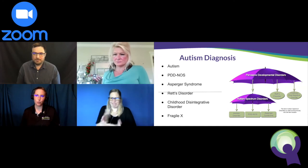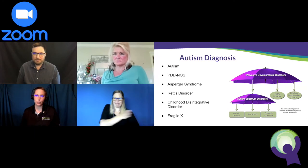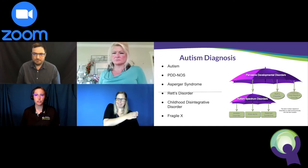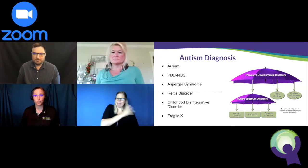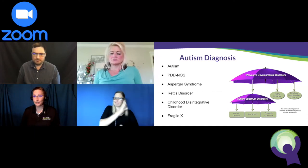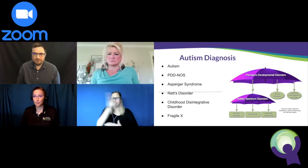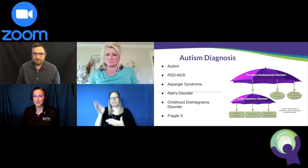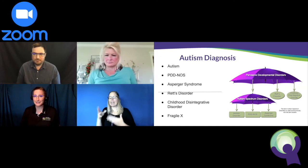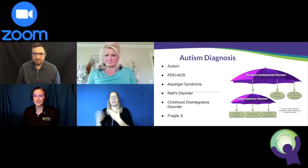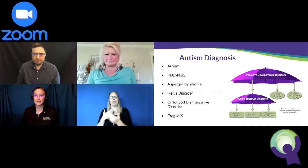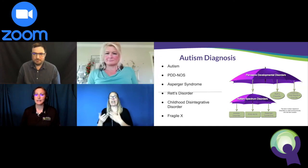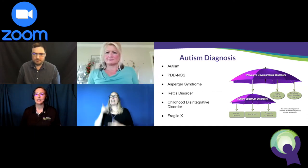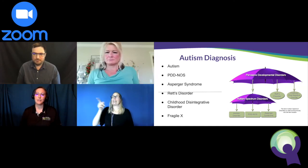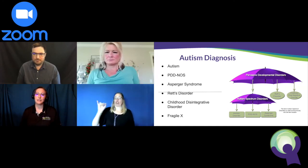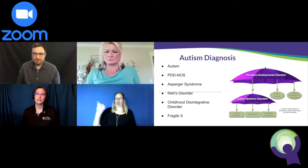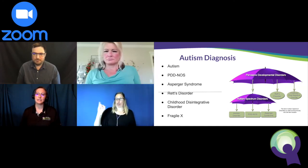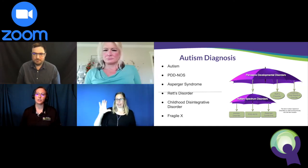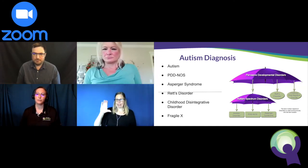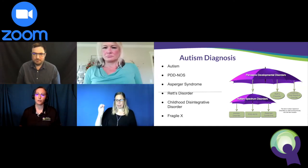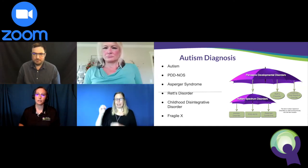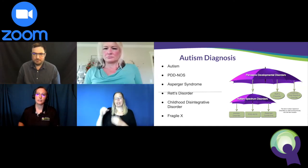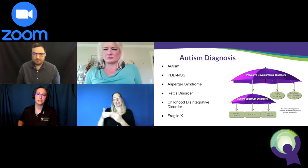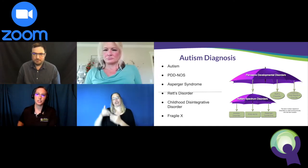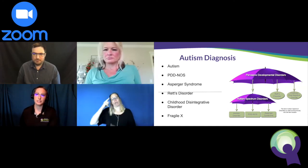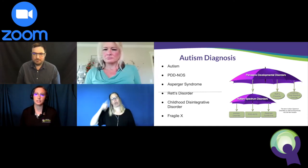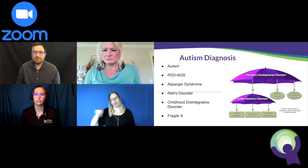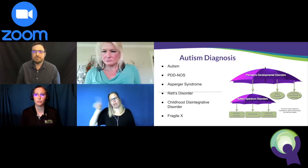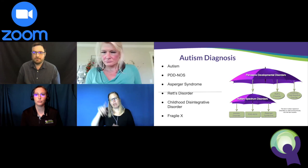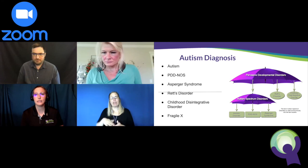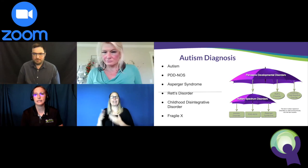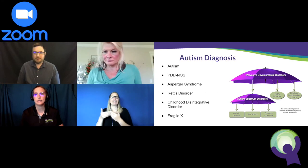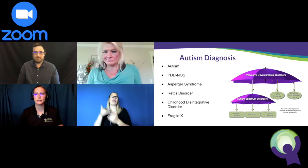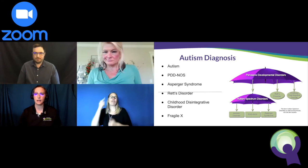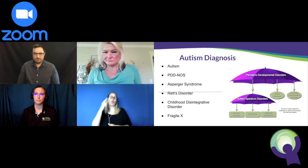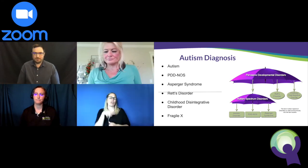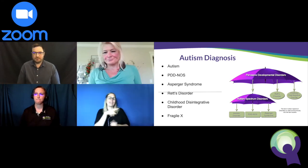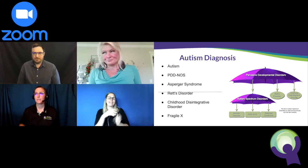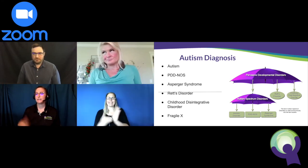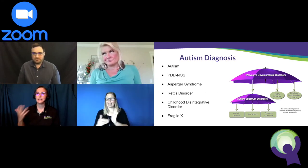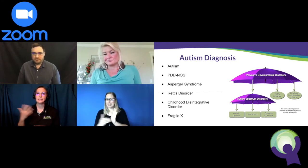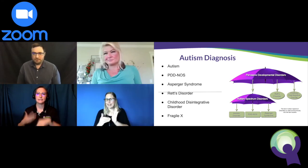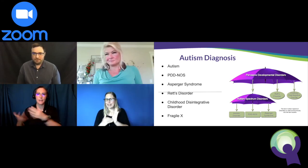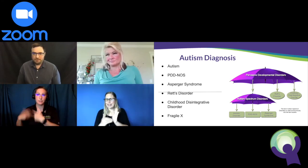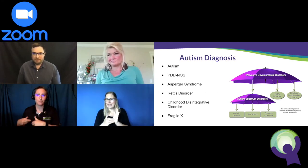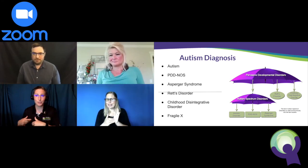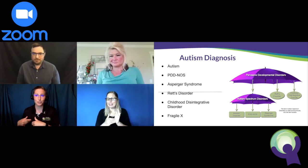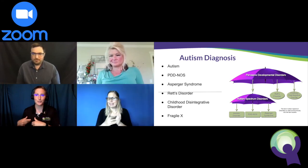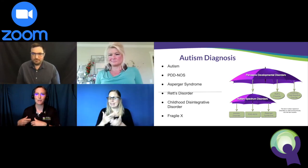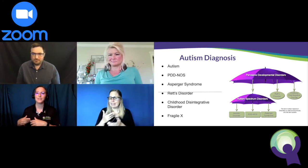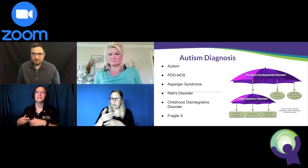insurance companies. It made it easier for clinicians to get payment from insurance companies. It